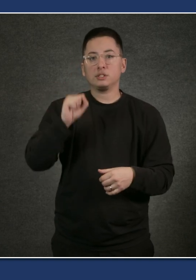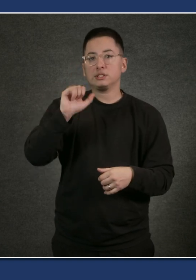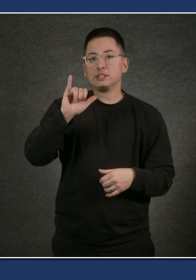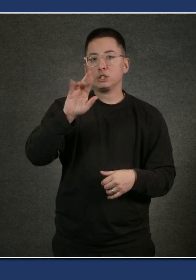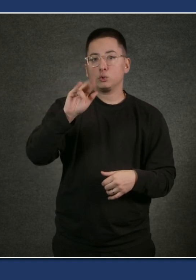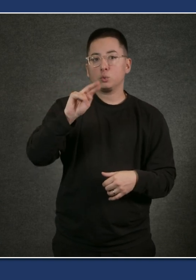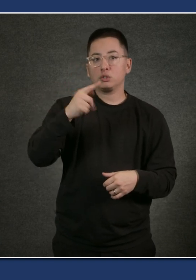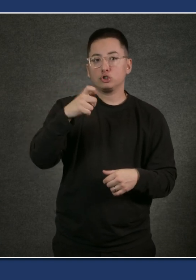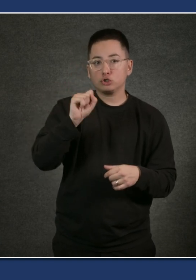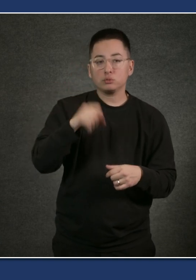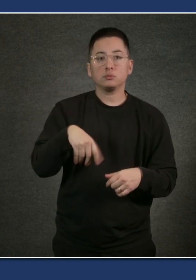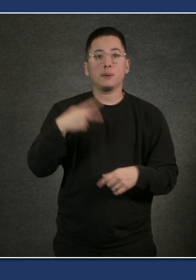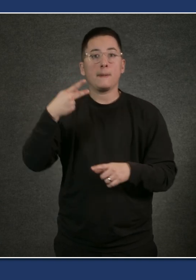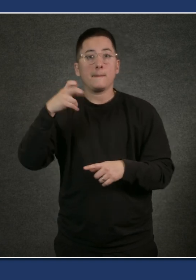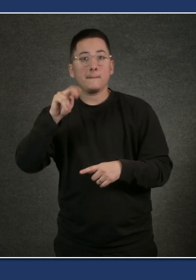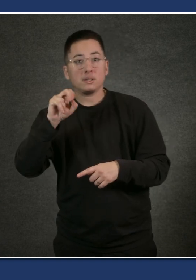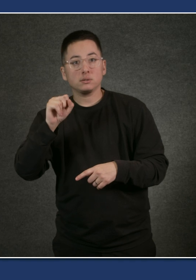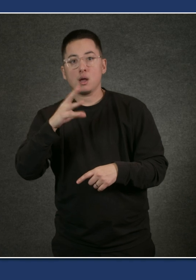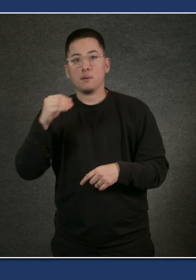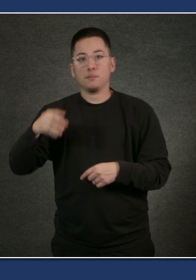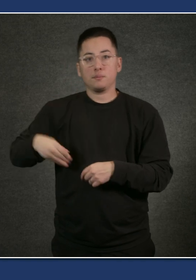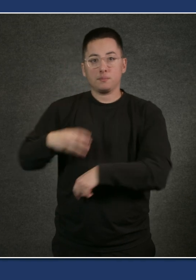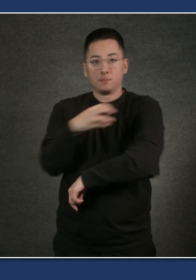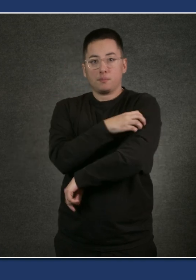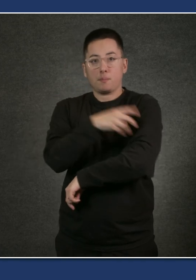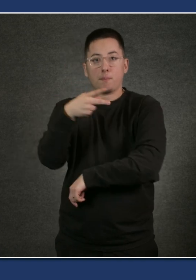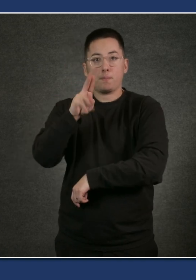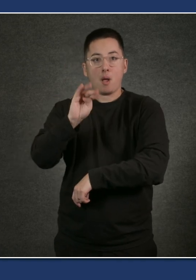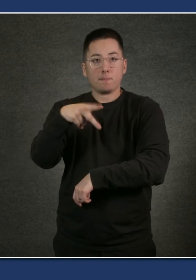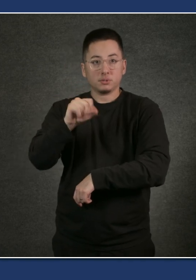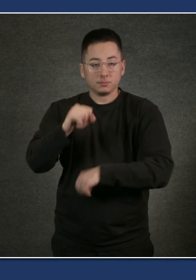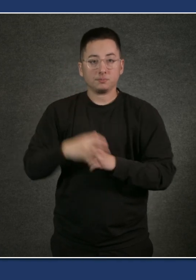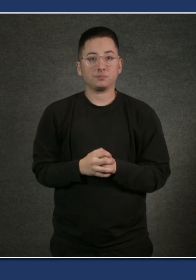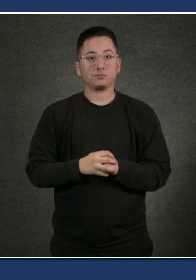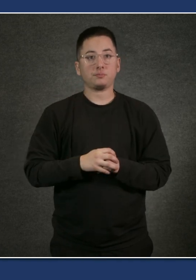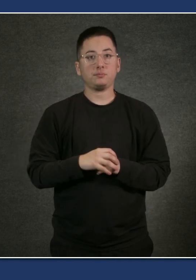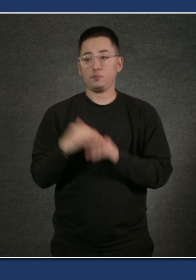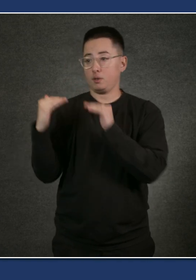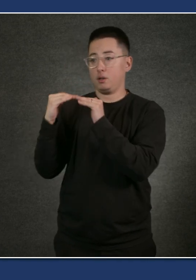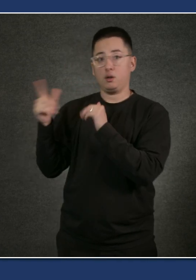A fellow advocate, Leah, shared that her family will save nearly